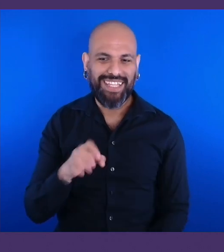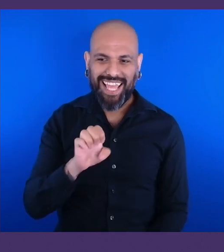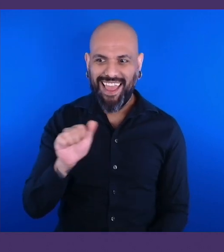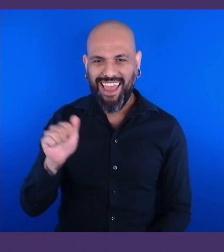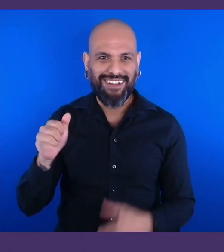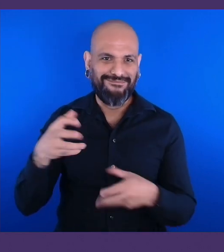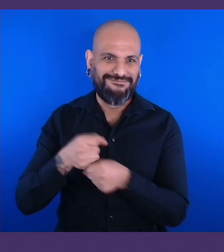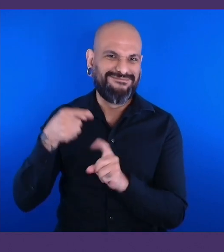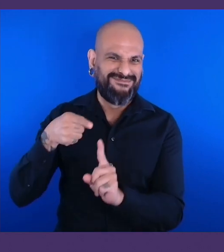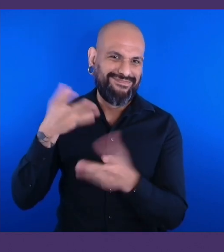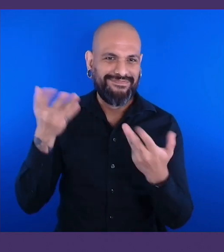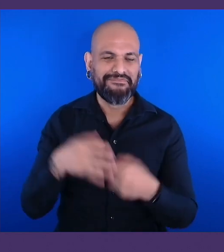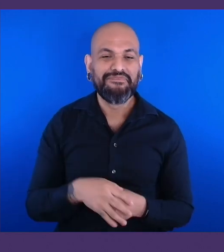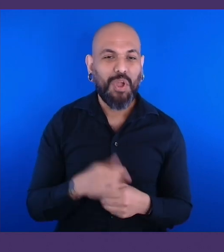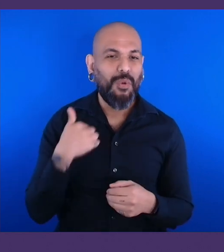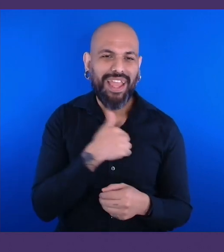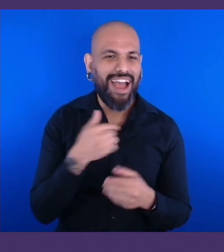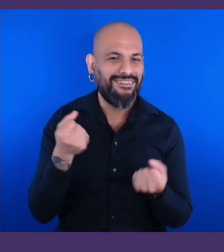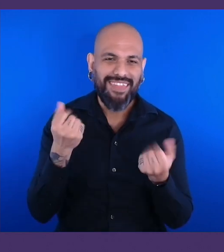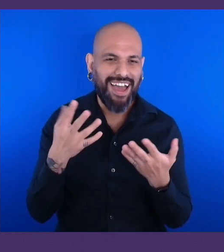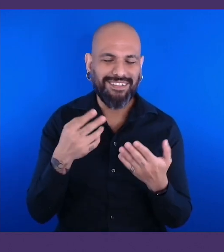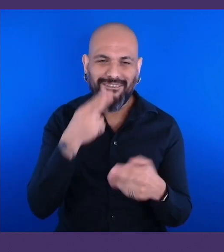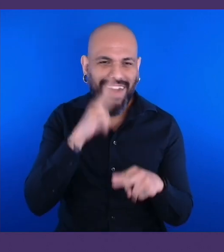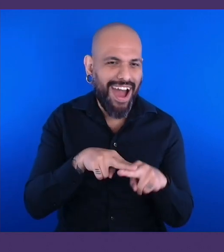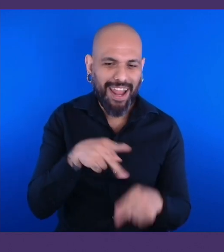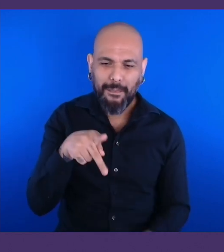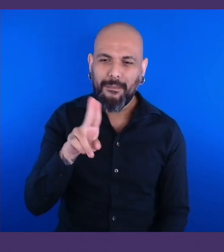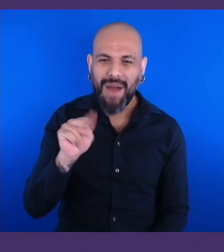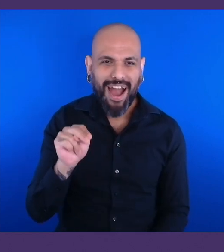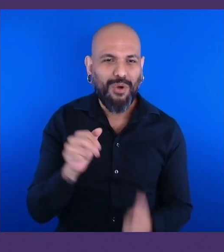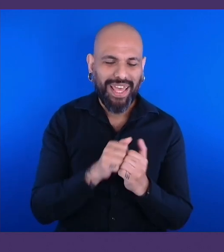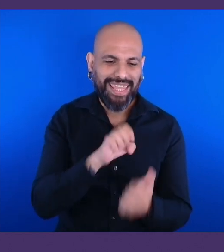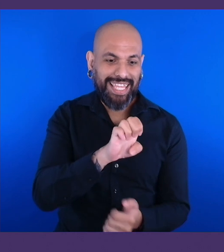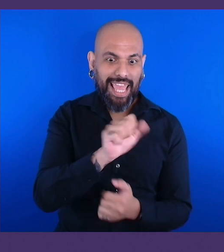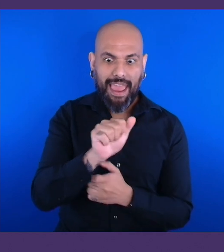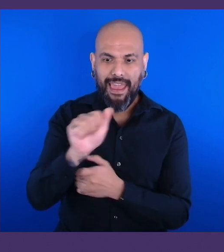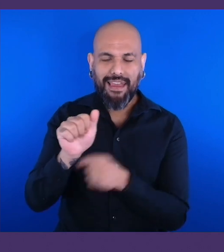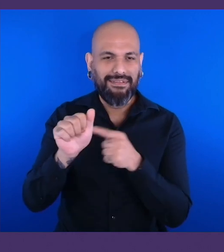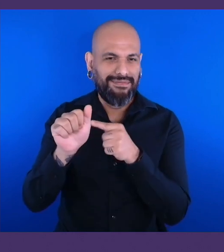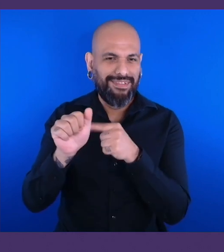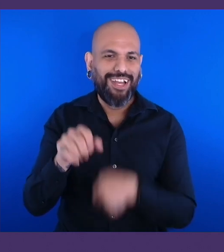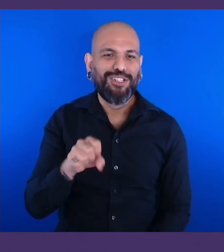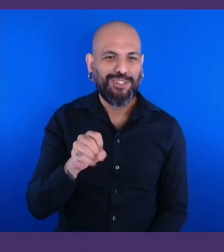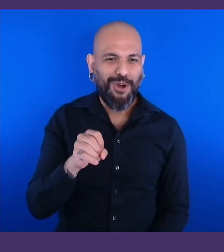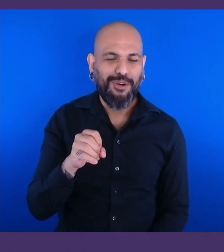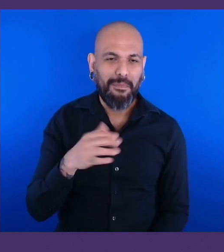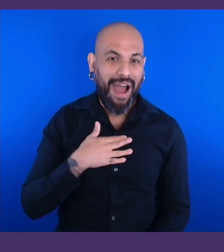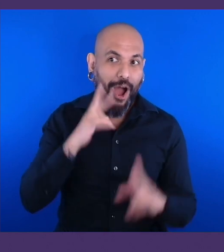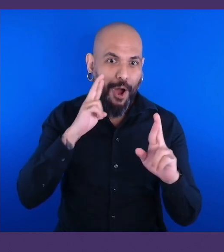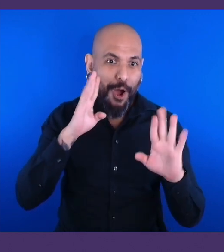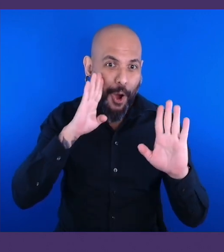So, we have lots of fun puns with the letters EAA and my hope is that some of this will make it stick with people.